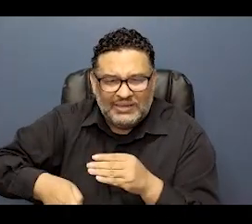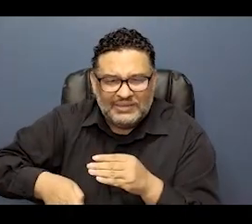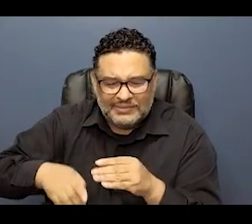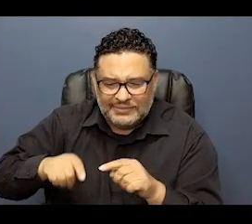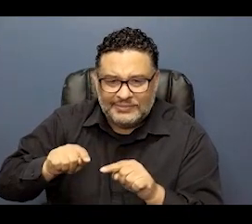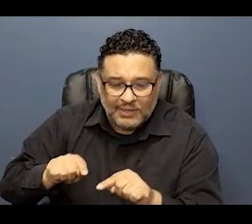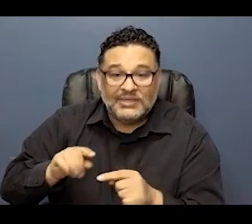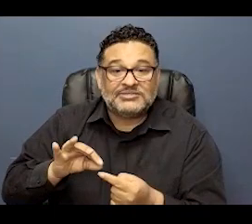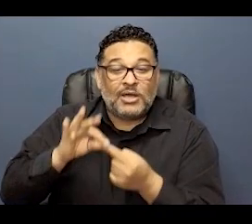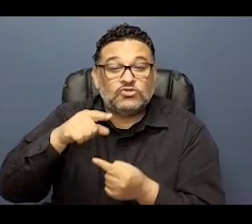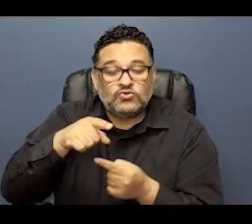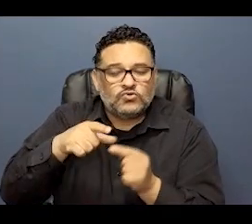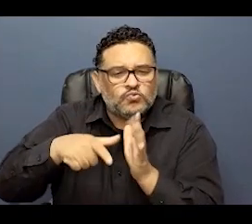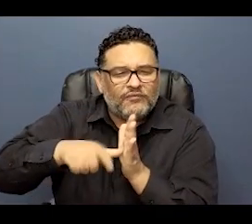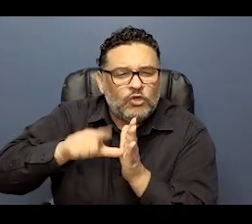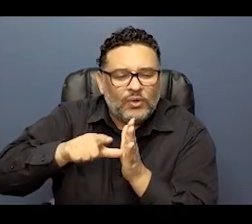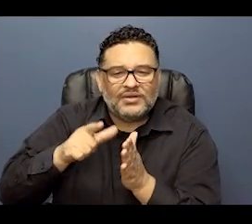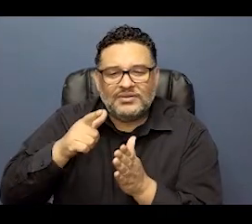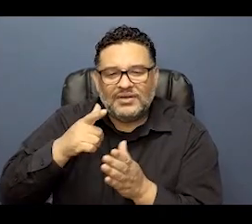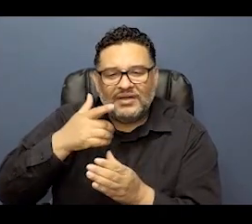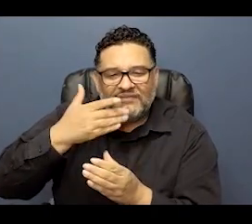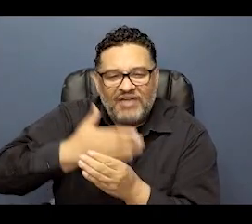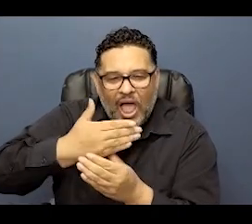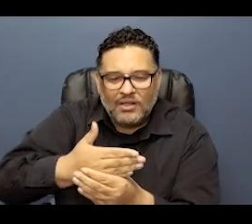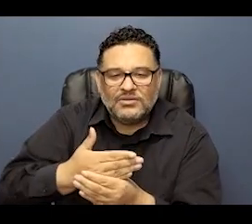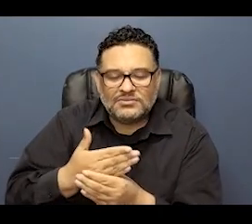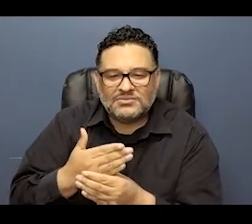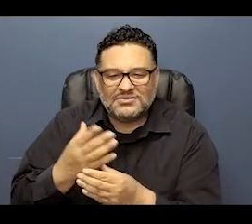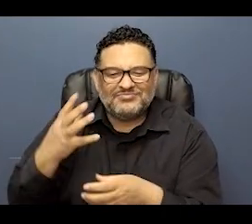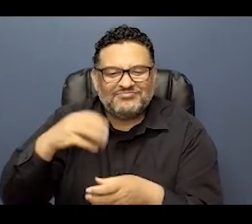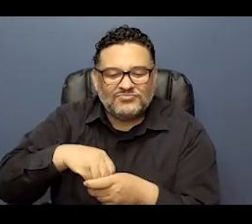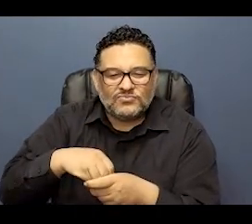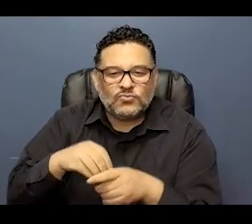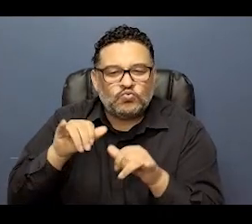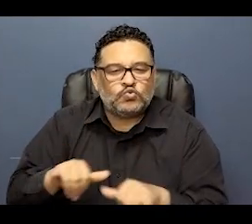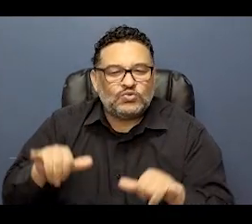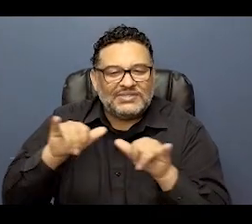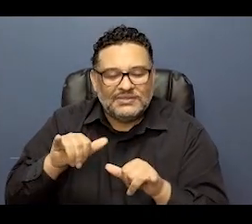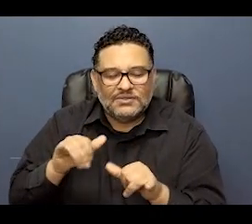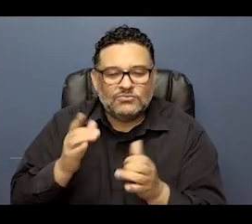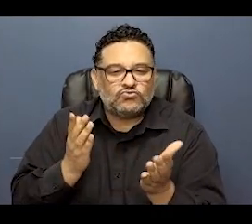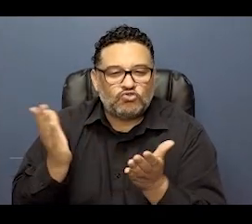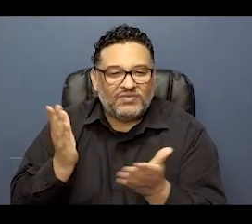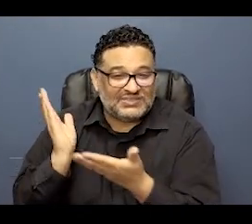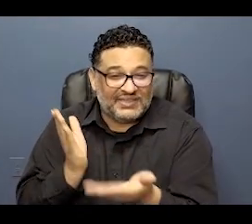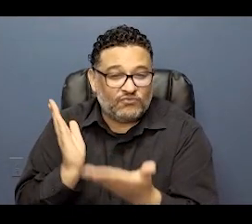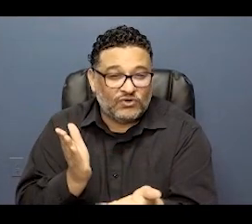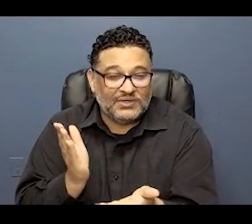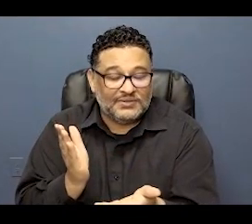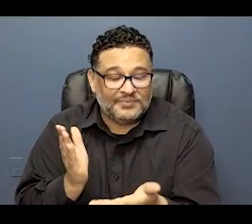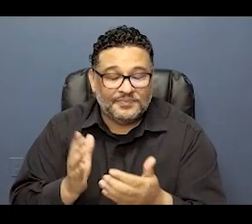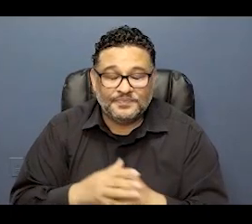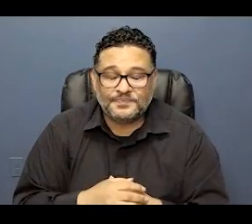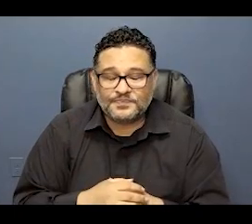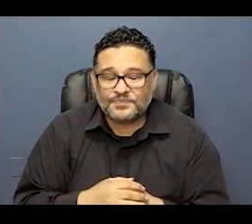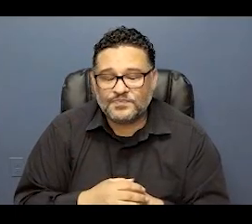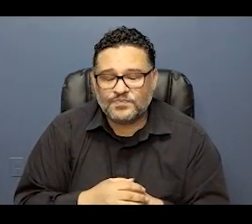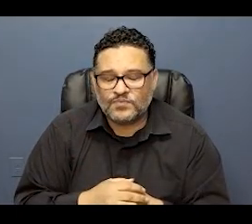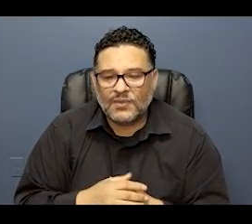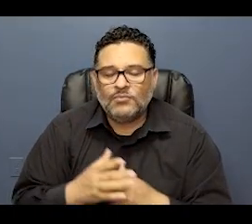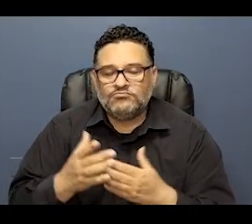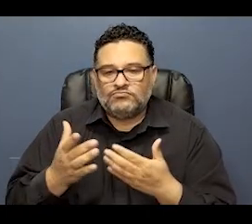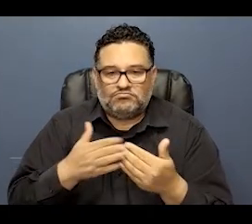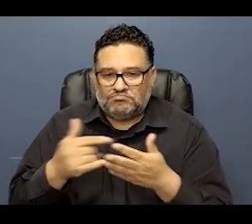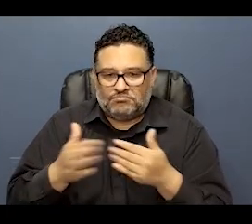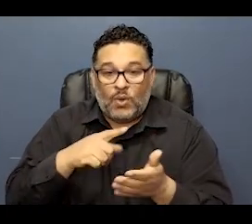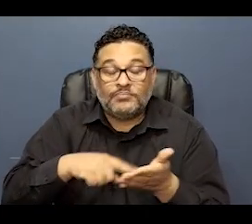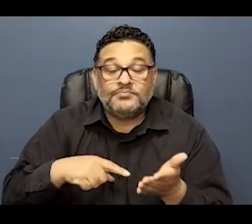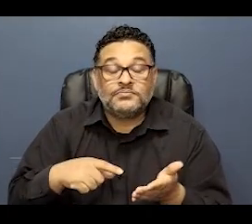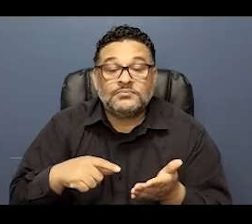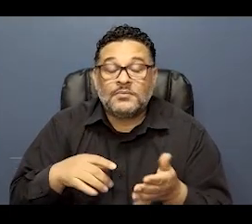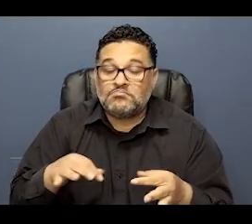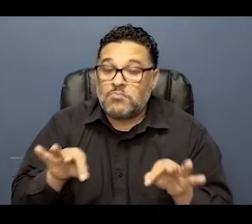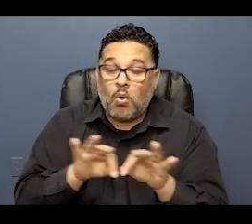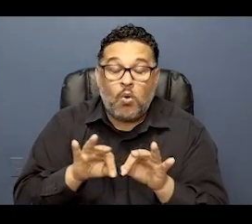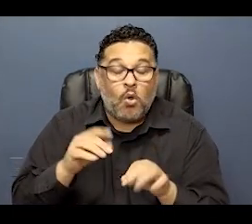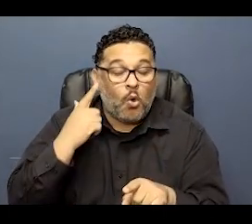files as part of routine service delivery. In any case, the golden rule is this: